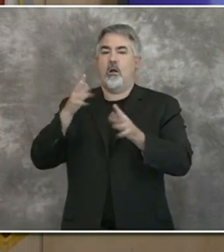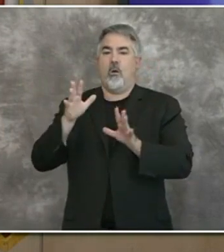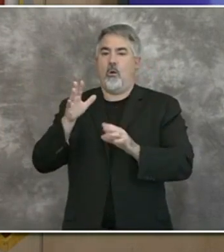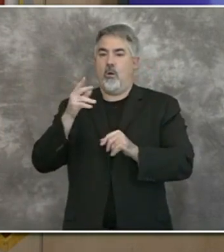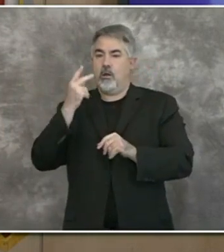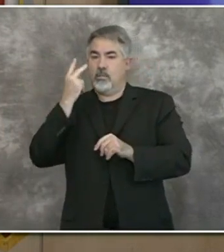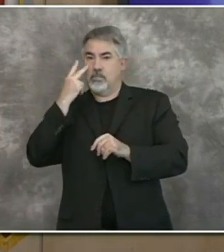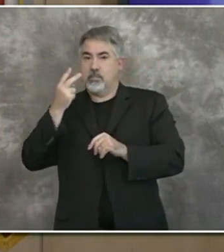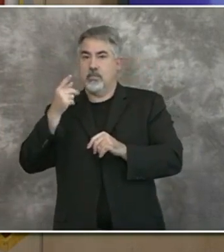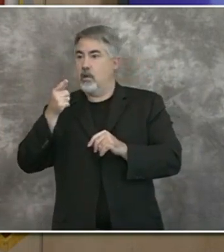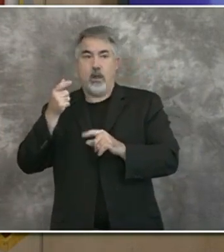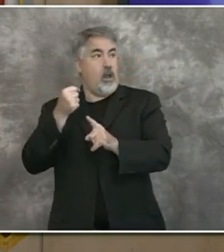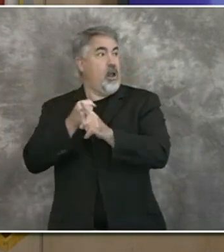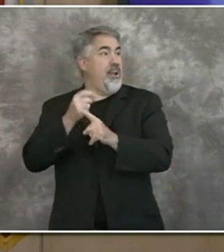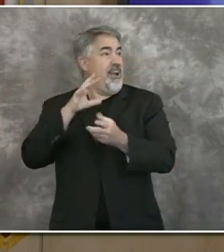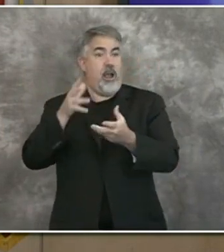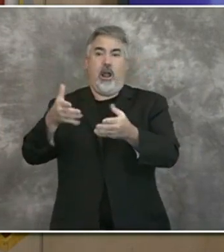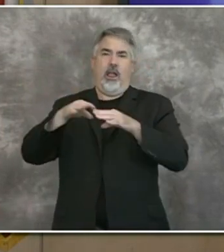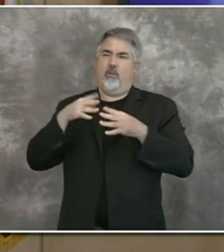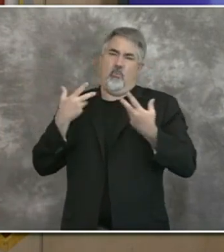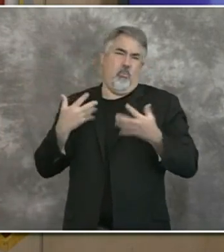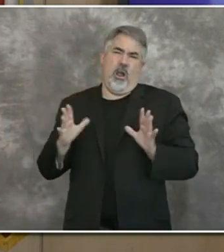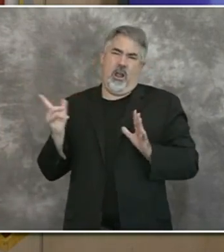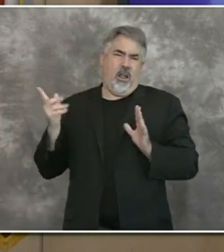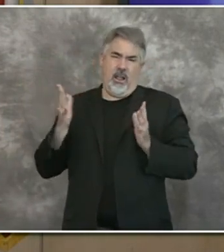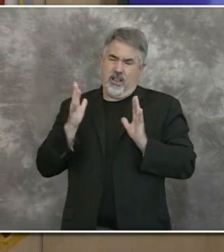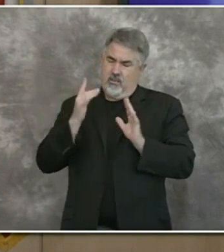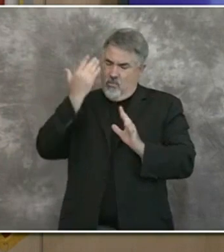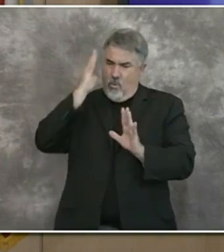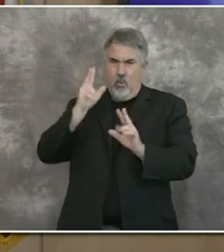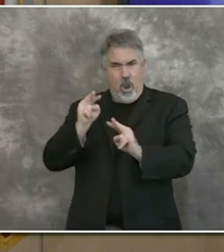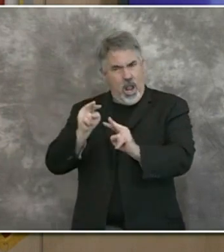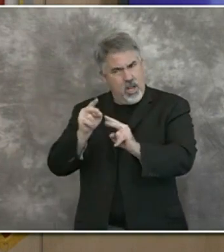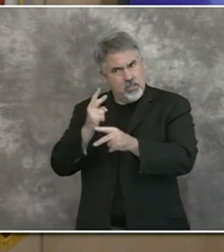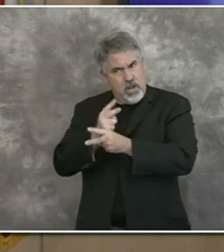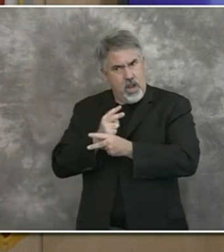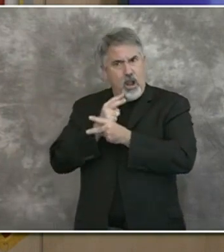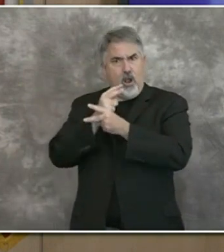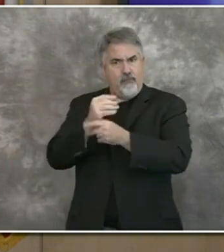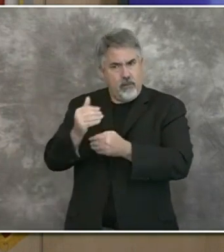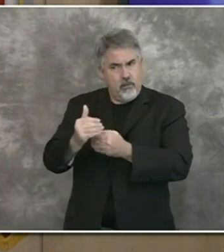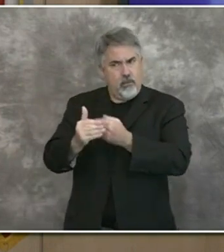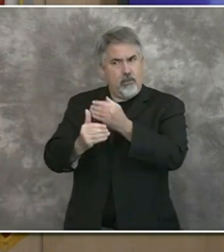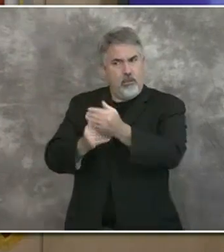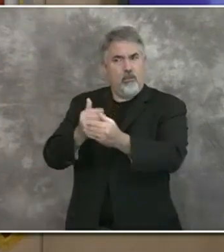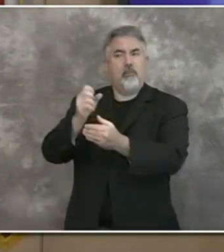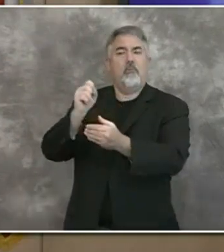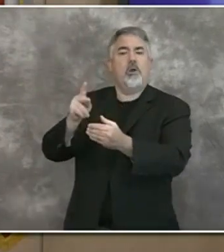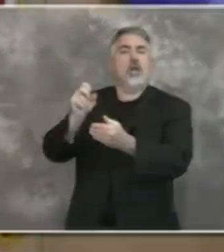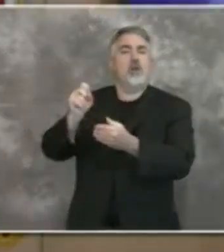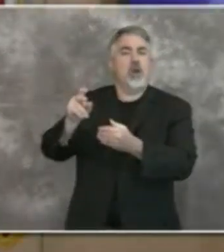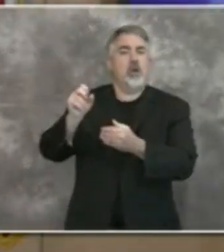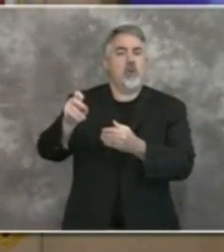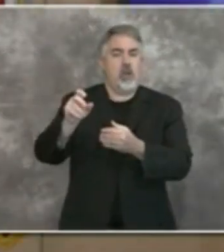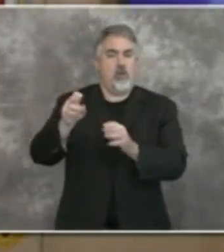A POSTURE CHANGES ARE WHEN THINGS BEGIN TO OPEN UP. WE WILL NOT IMMEDIATELY KNOW THE IMPACT OF THAT CHANGE. IT